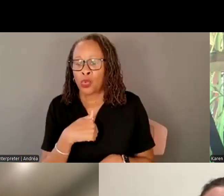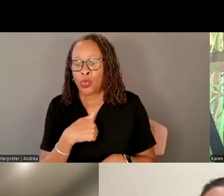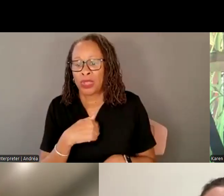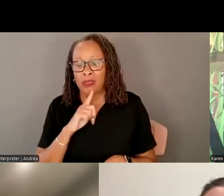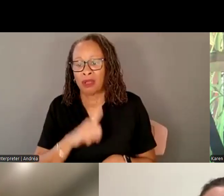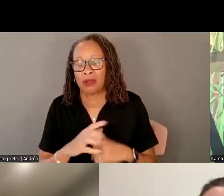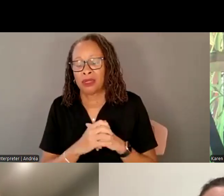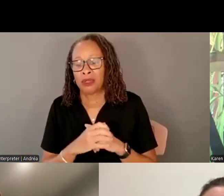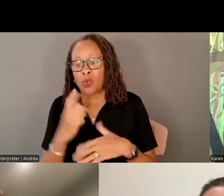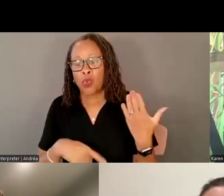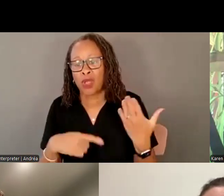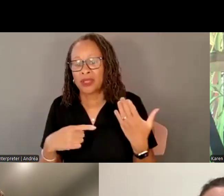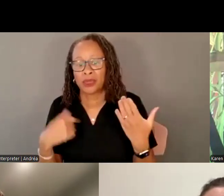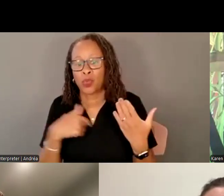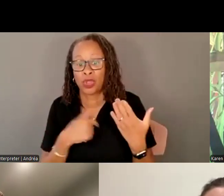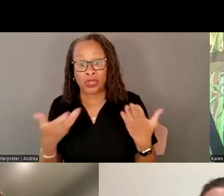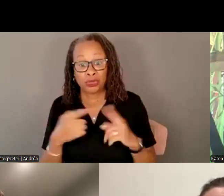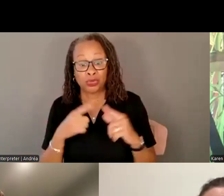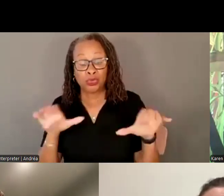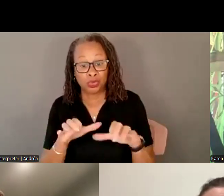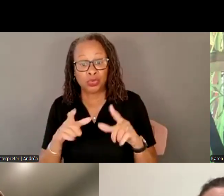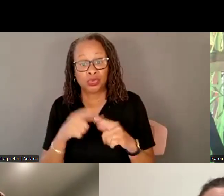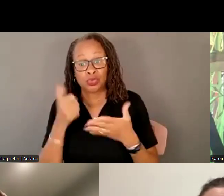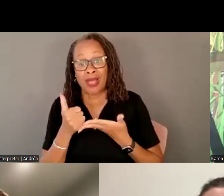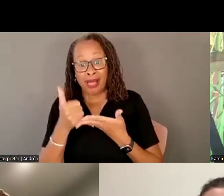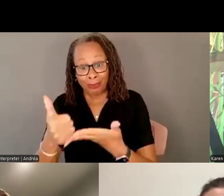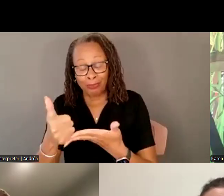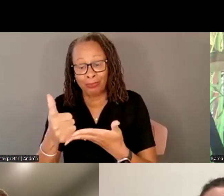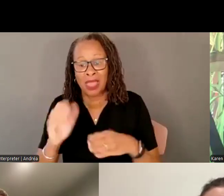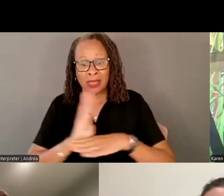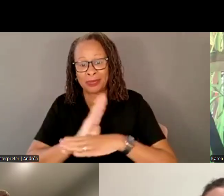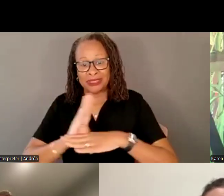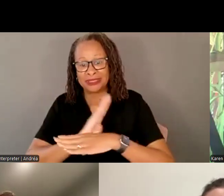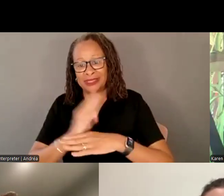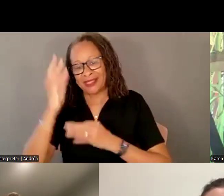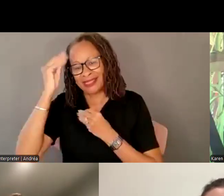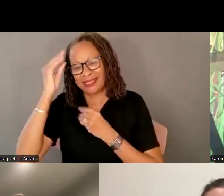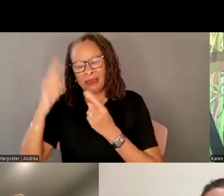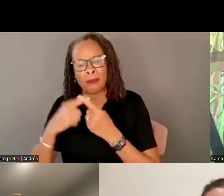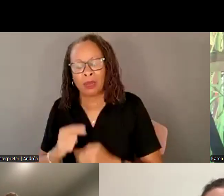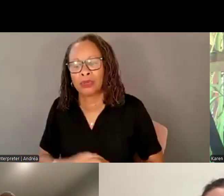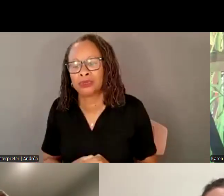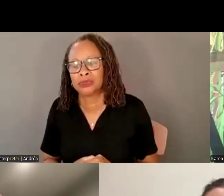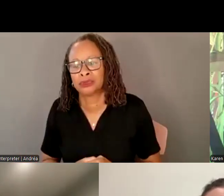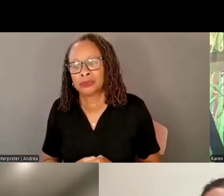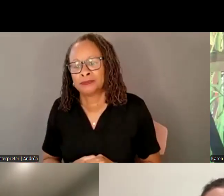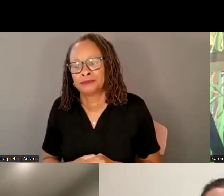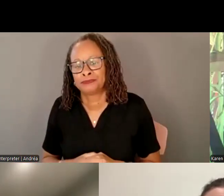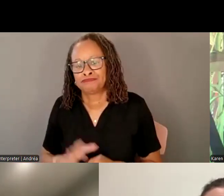what we're there to do is to help businesses think about their needs